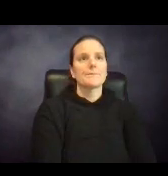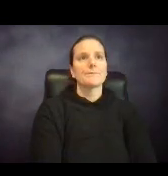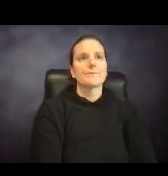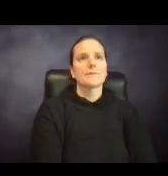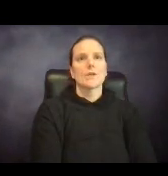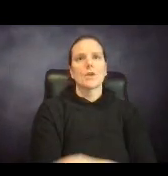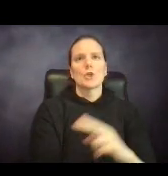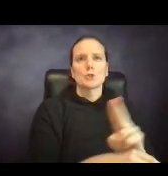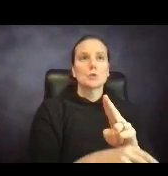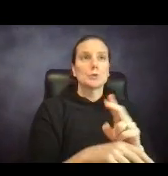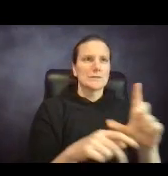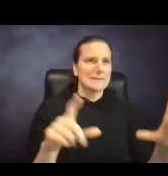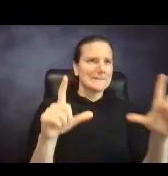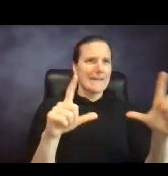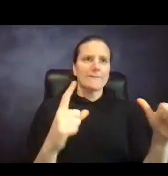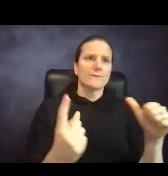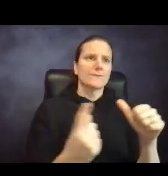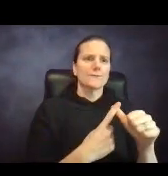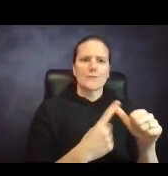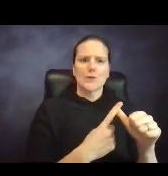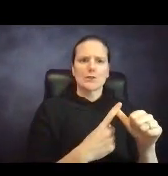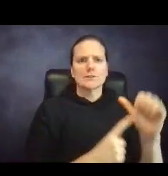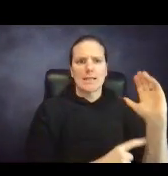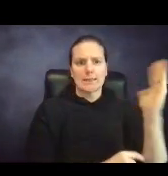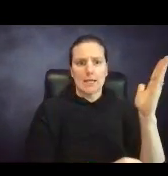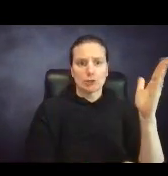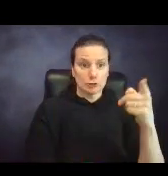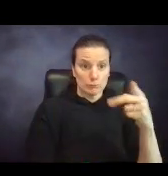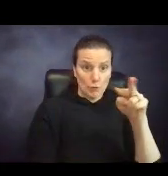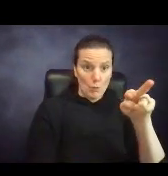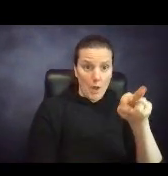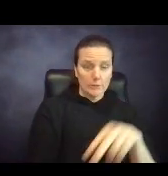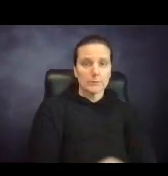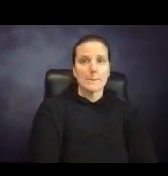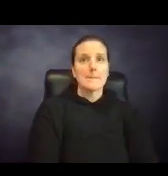peek at this, these are all the signs